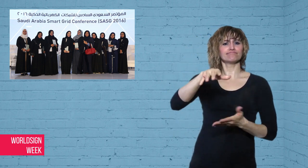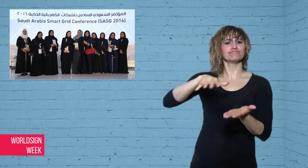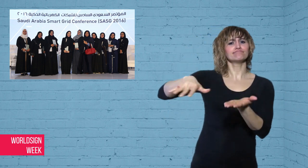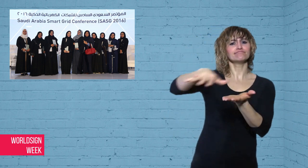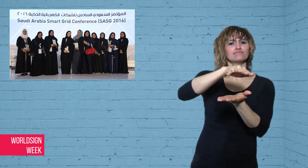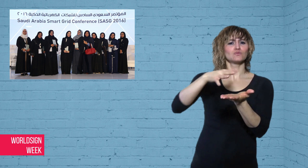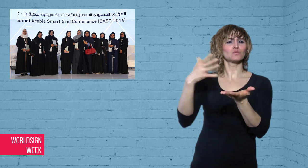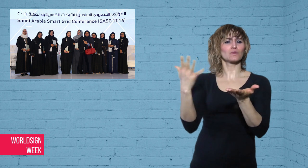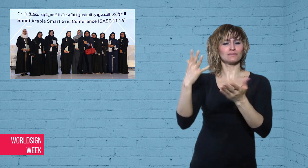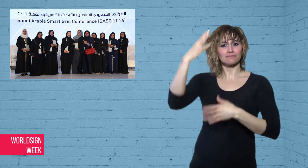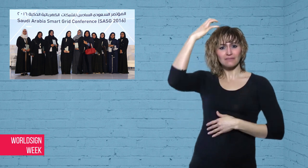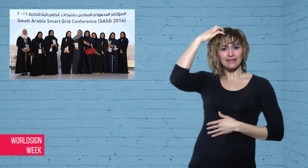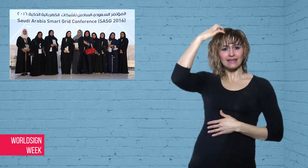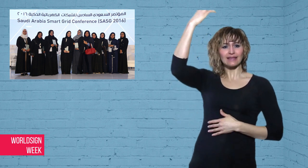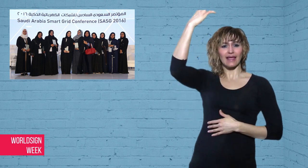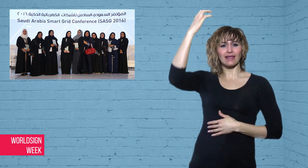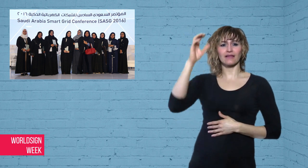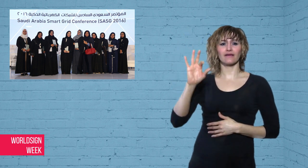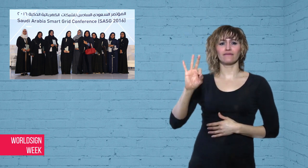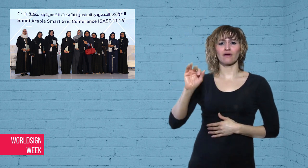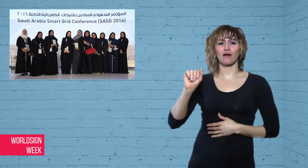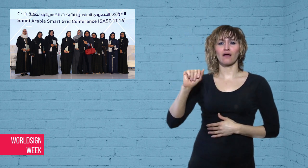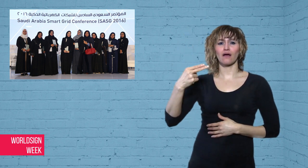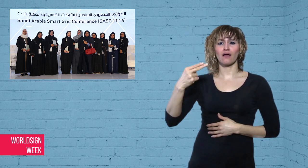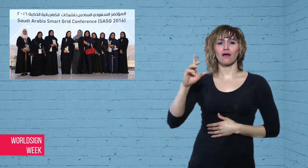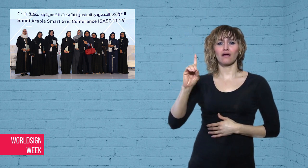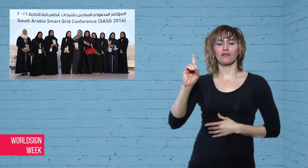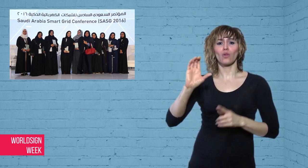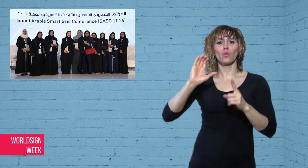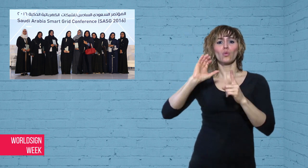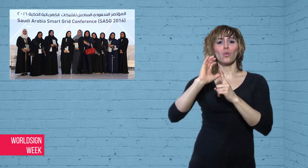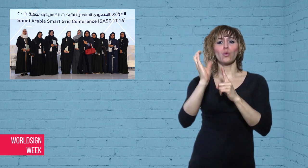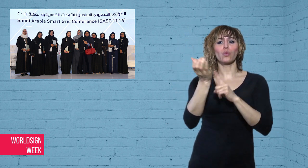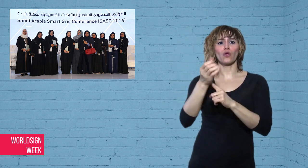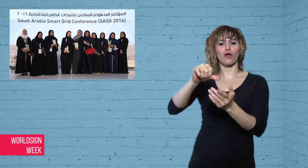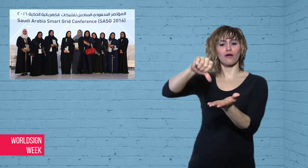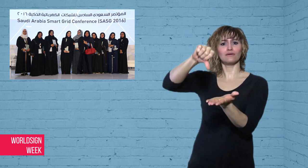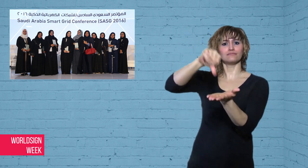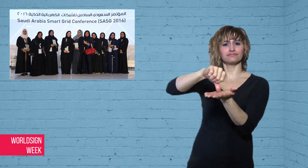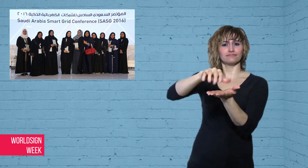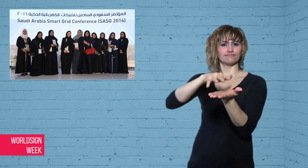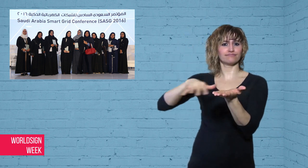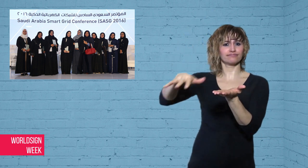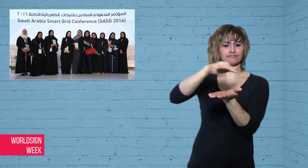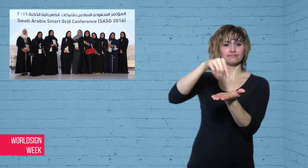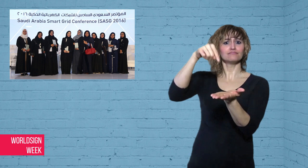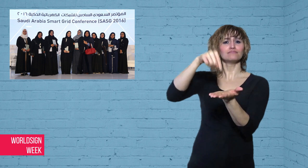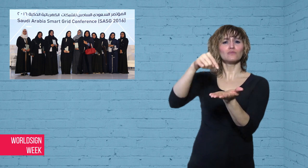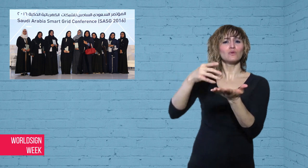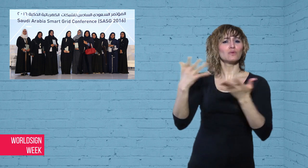A three-day gathering was held at